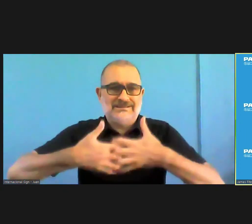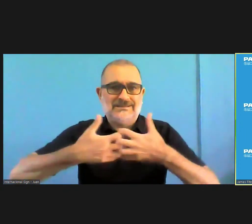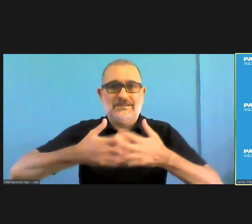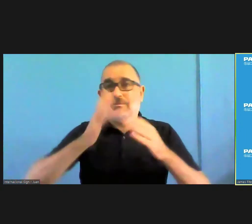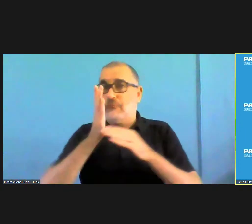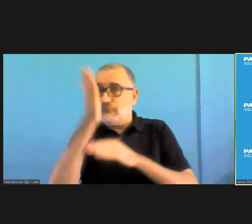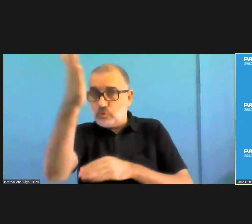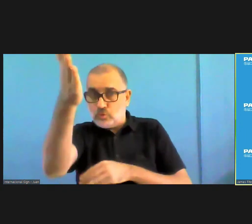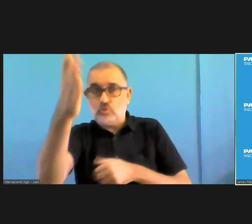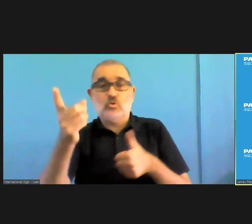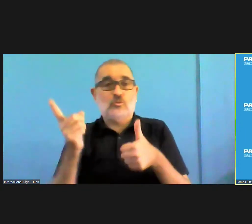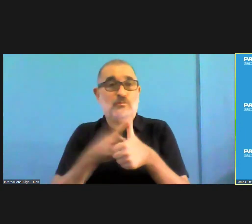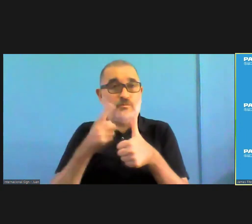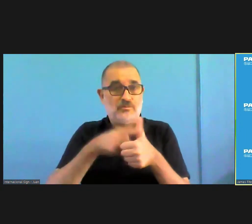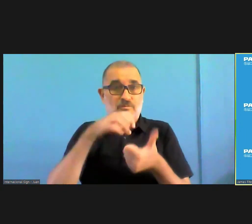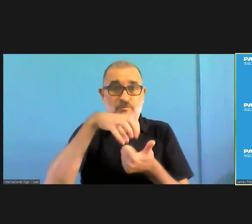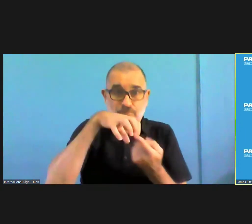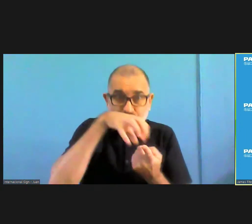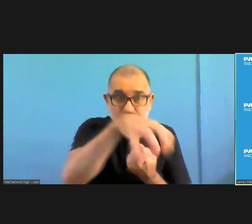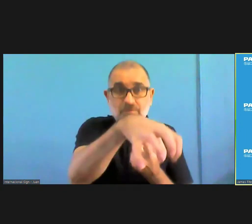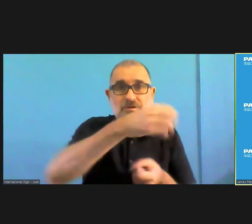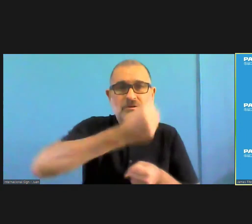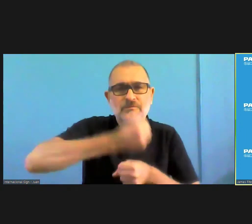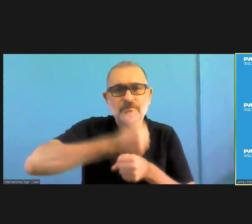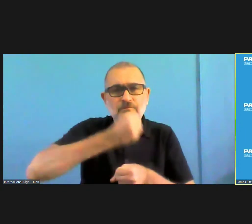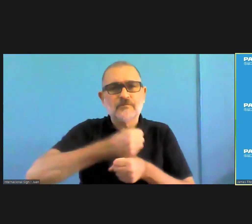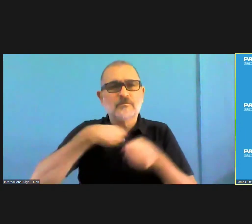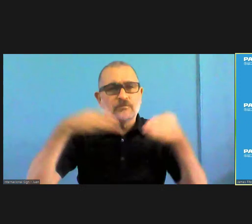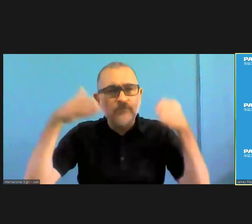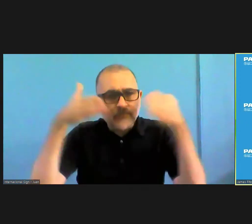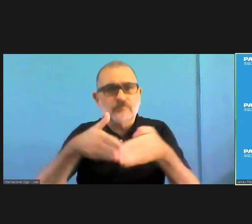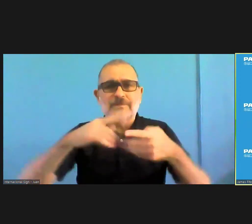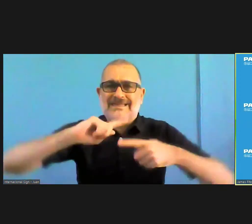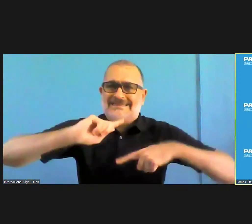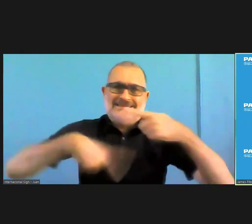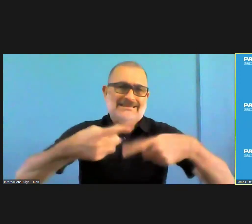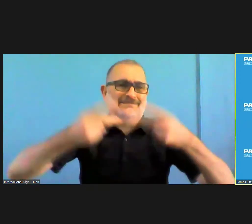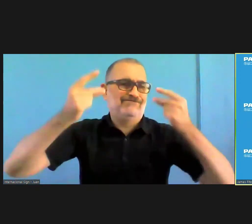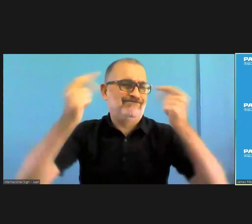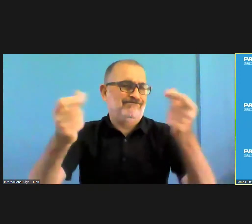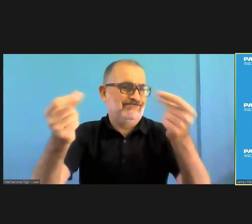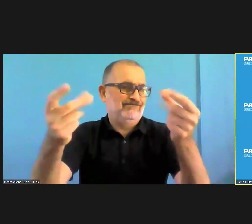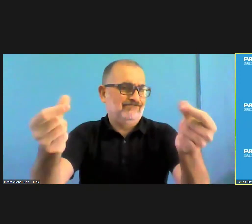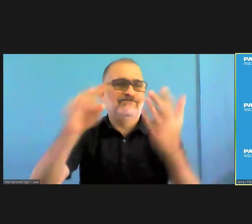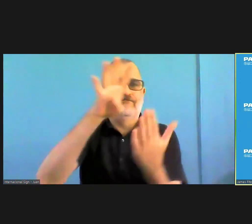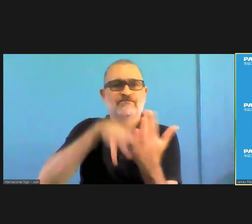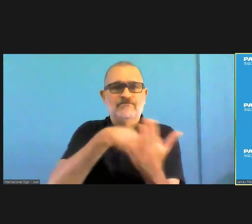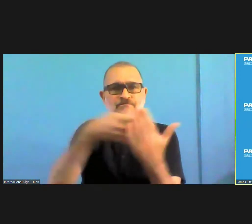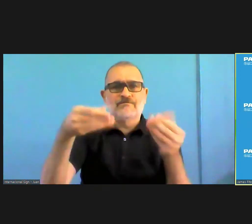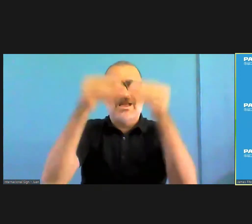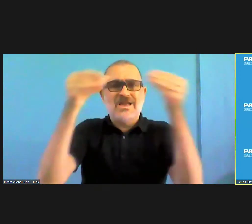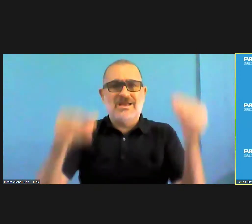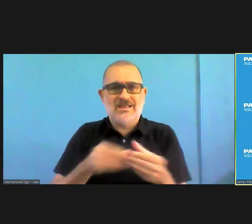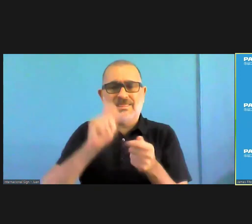systems based on the primary health care structure. We do believe that this can accelerate pandemic recovery,